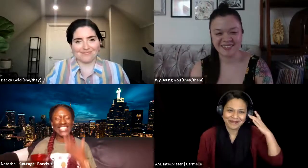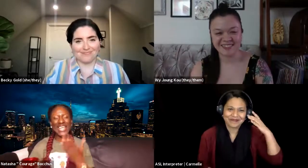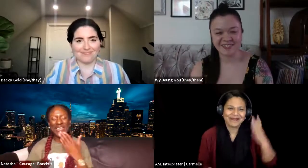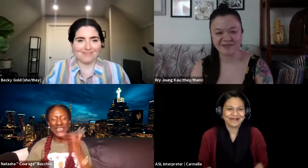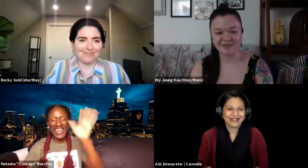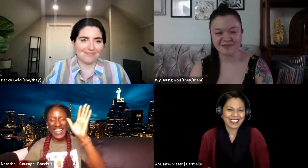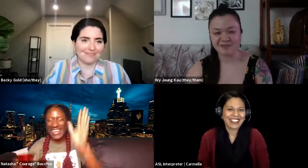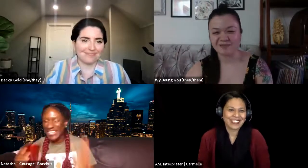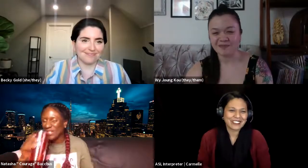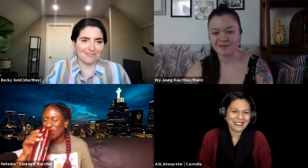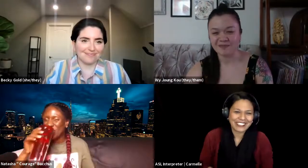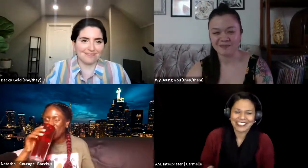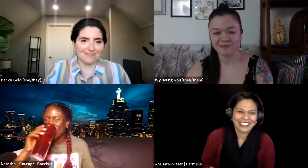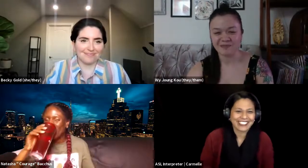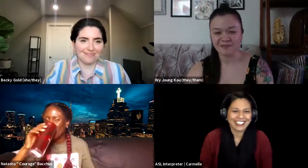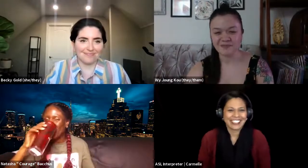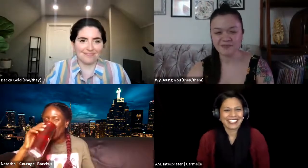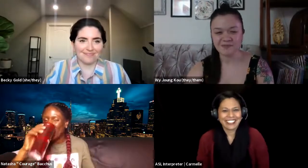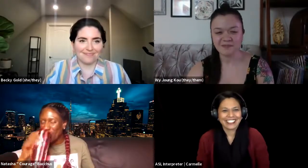thank you so much